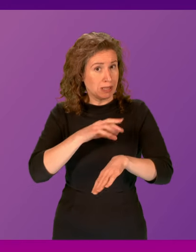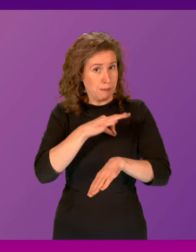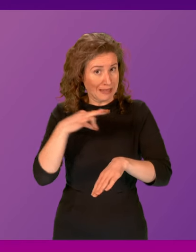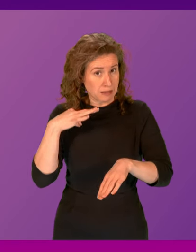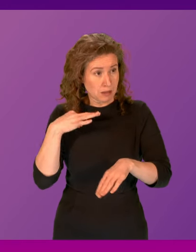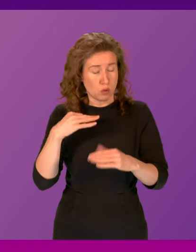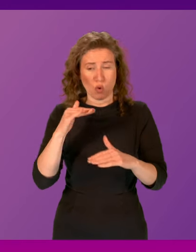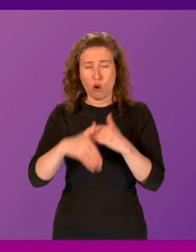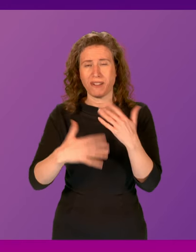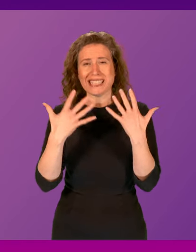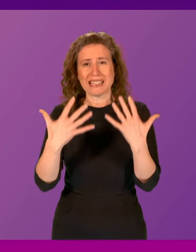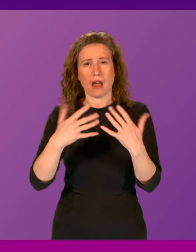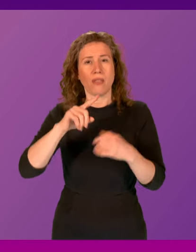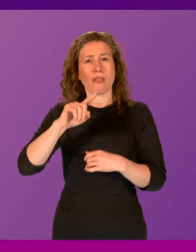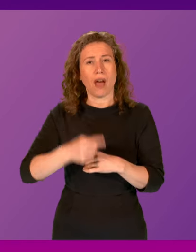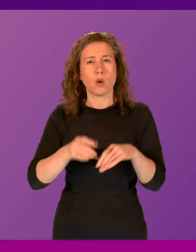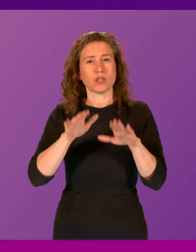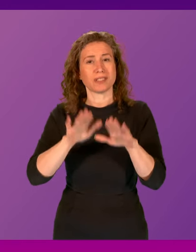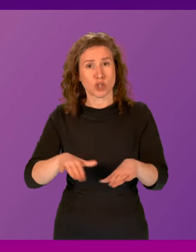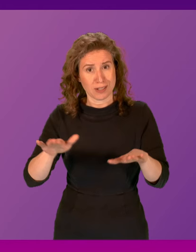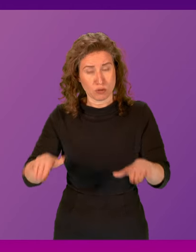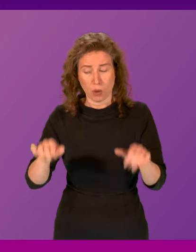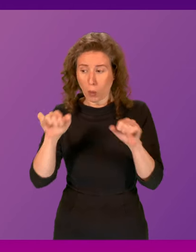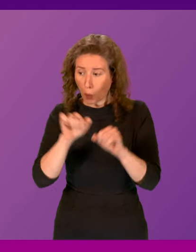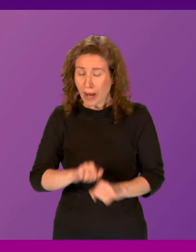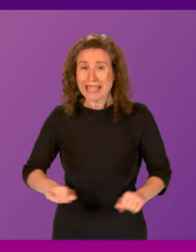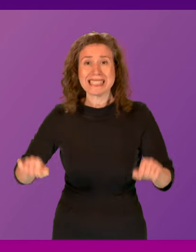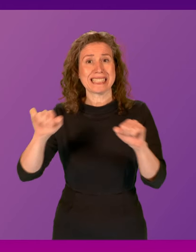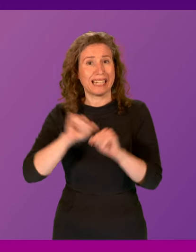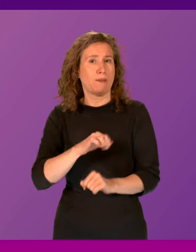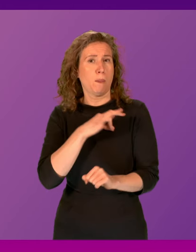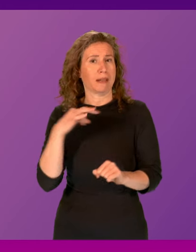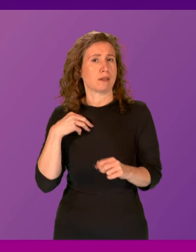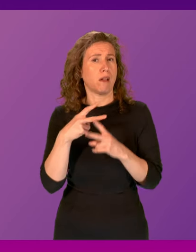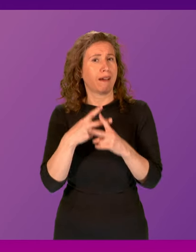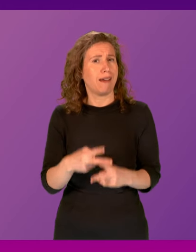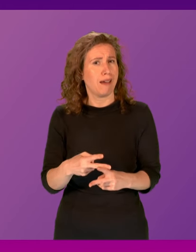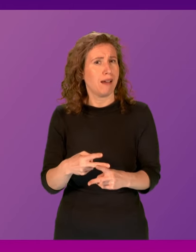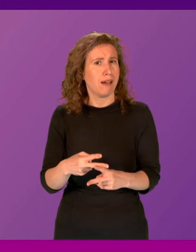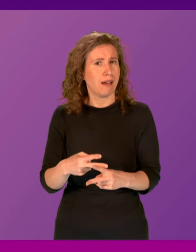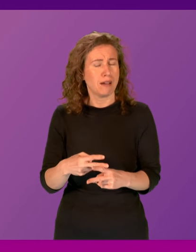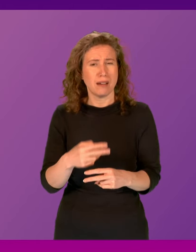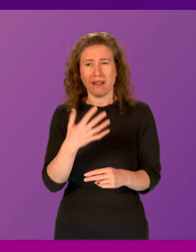than 10,000 children are waiting for the medical care that they need, and 50 per cent of them have